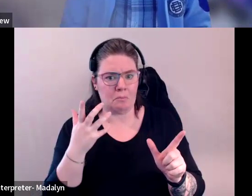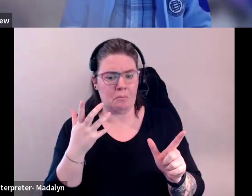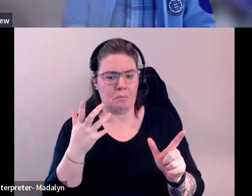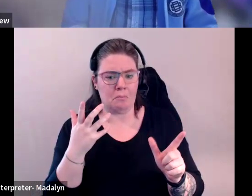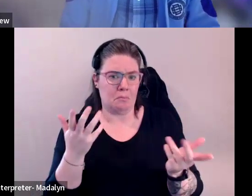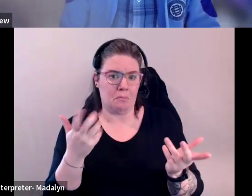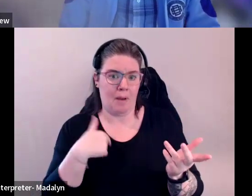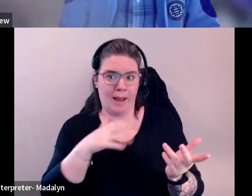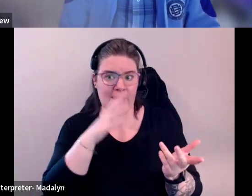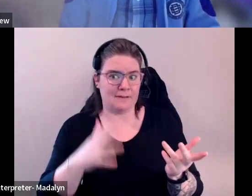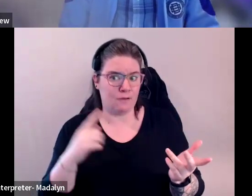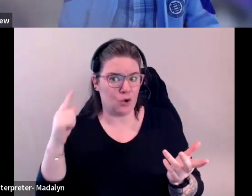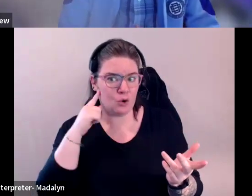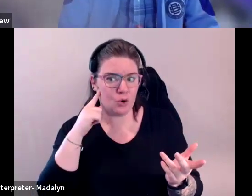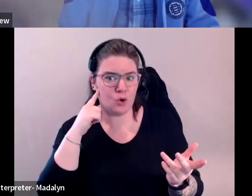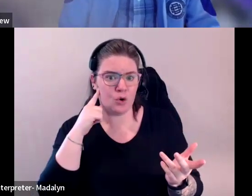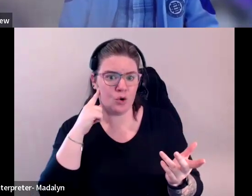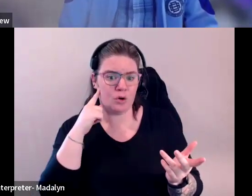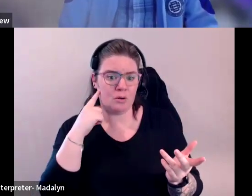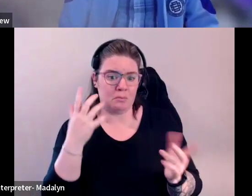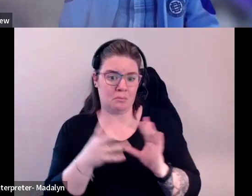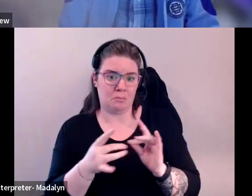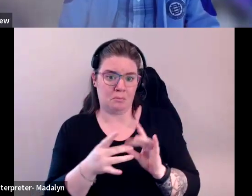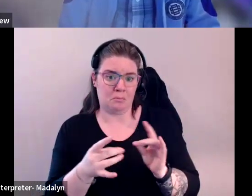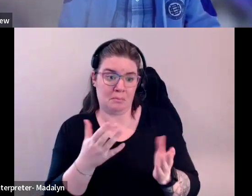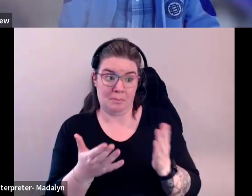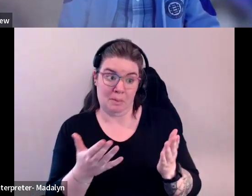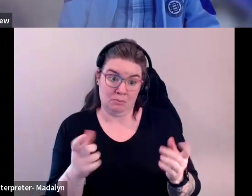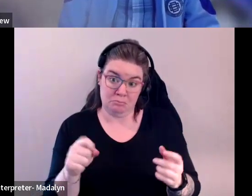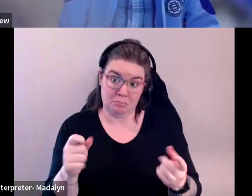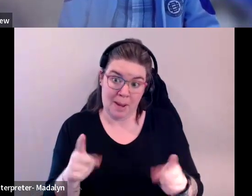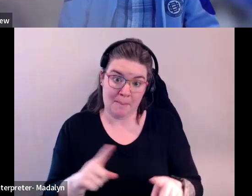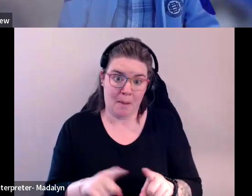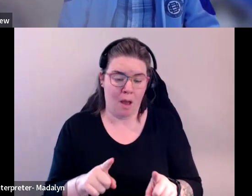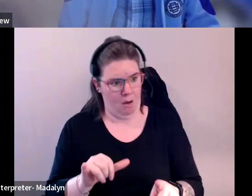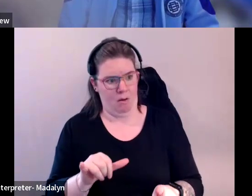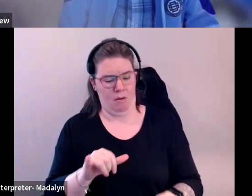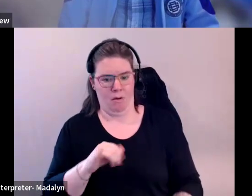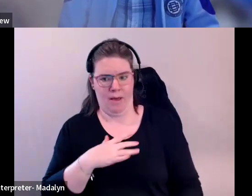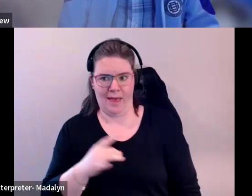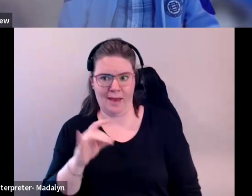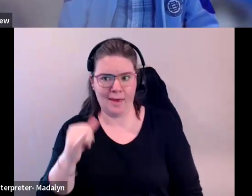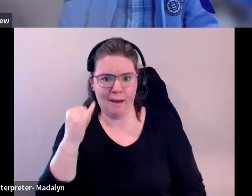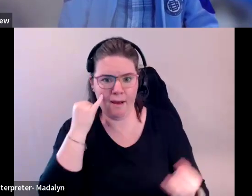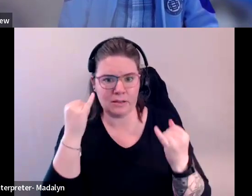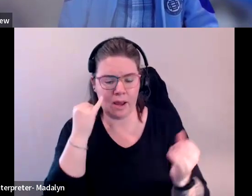Don Dew: heard anybody say I which maybe they have, but I like that idea very much. I think that makes sense.